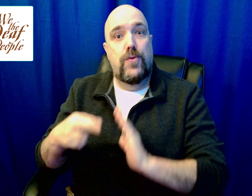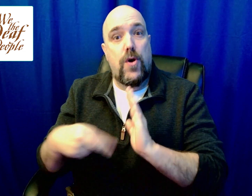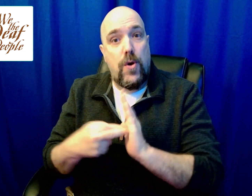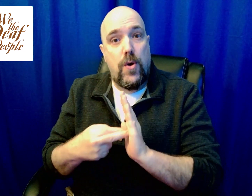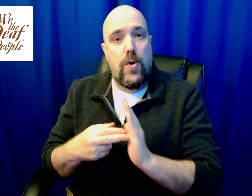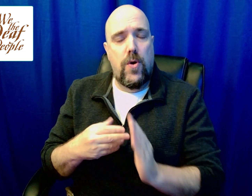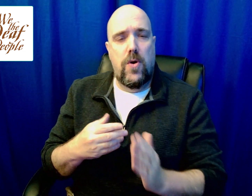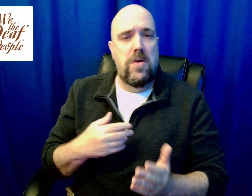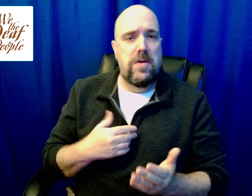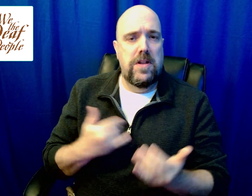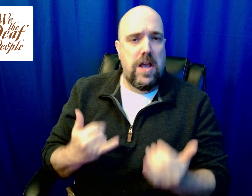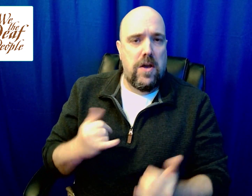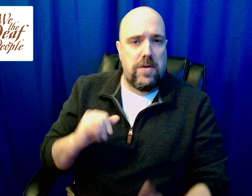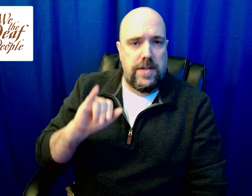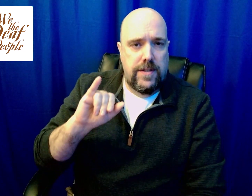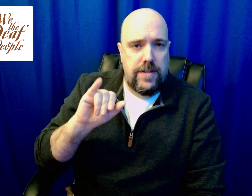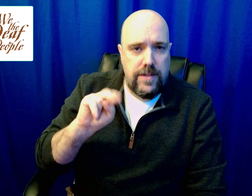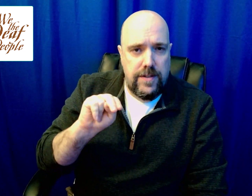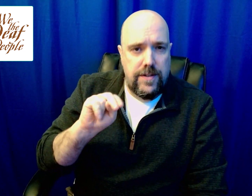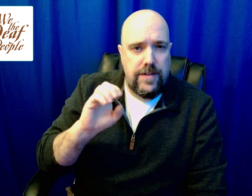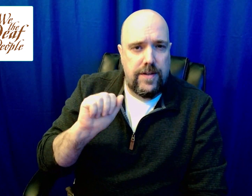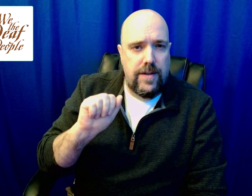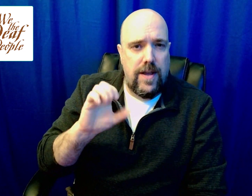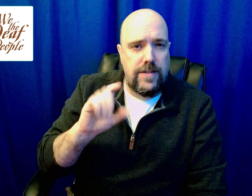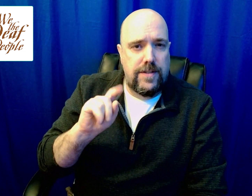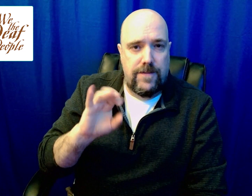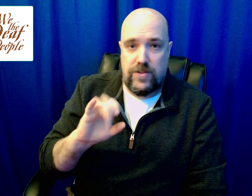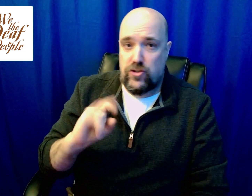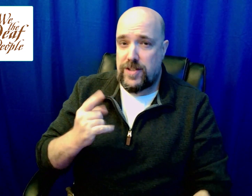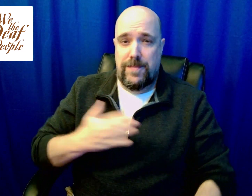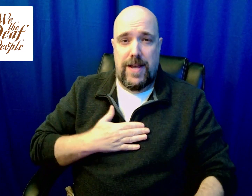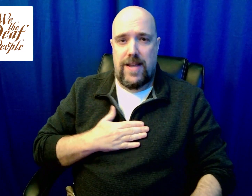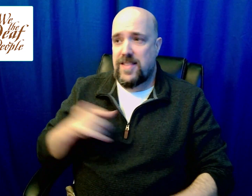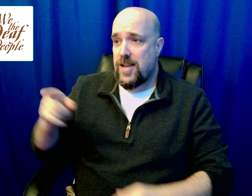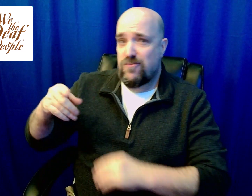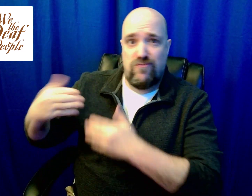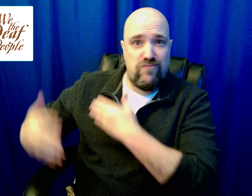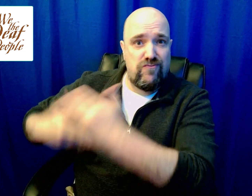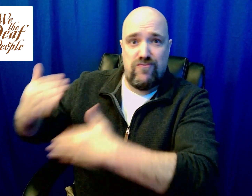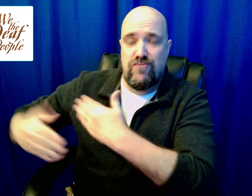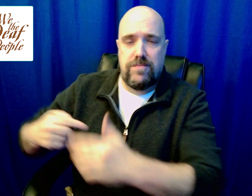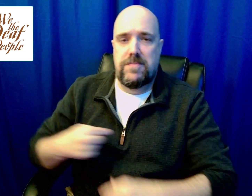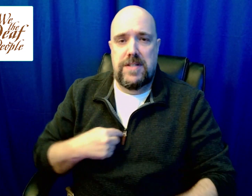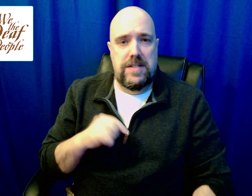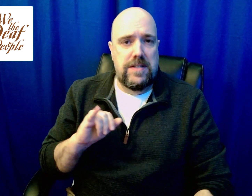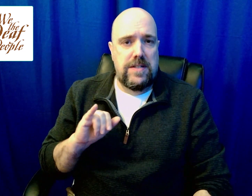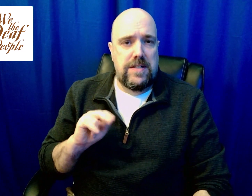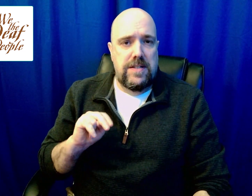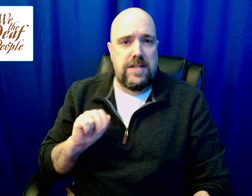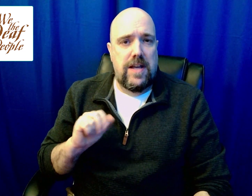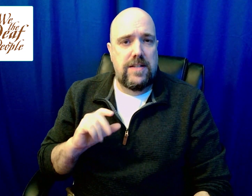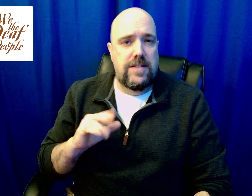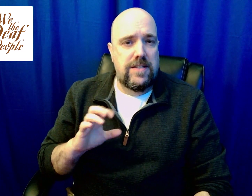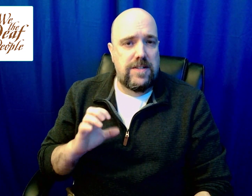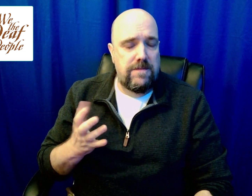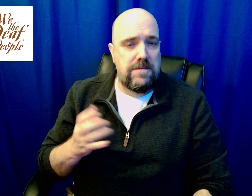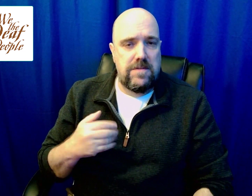My role right now is just inactive. That is just for me. They are running forward. I am inactive with them.